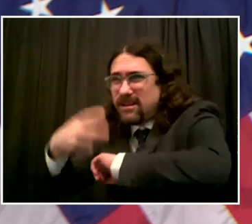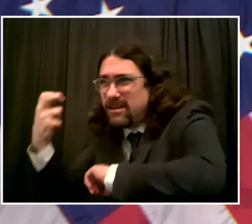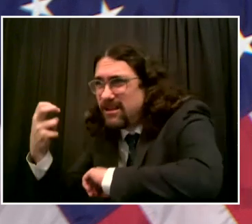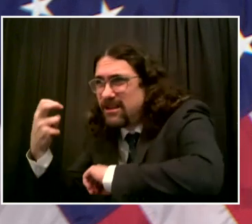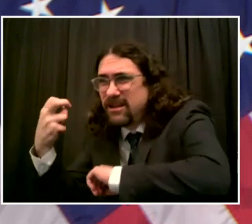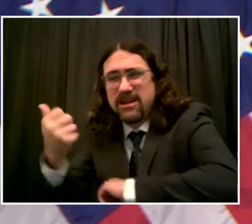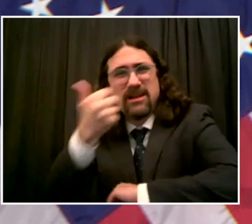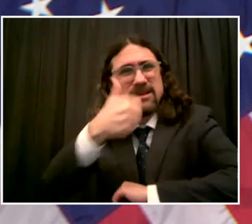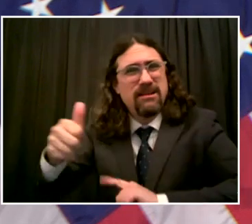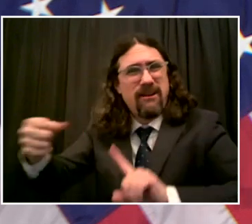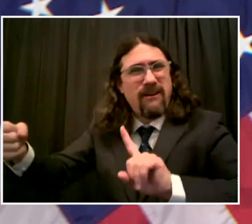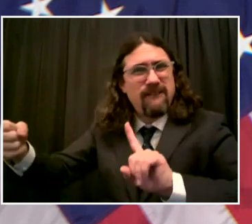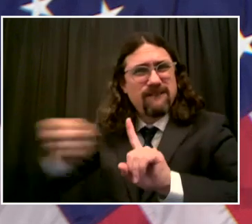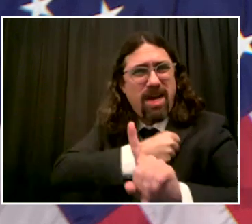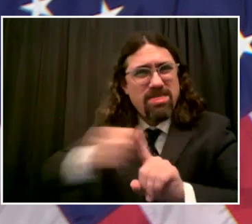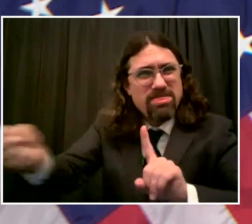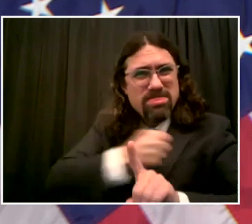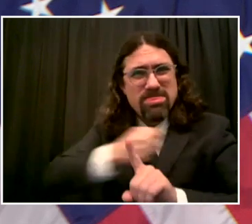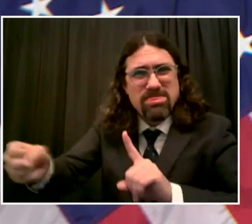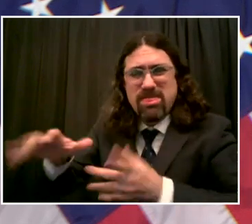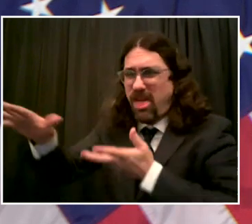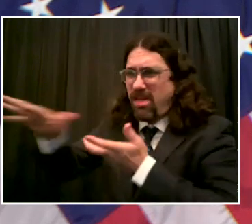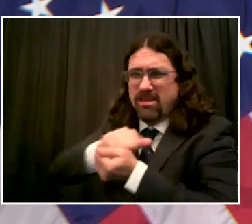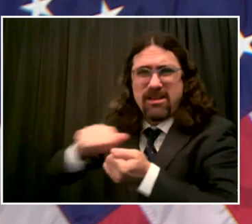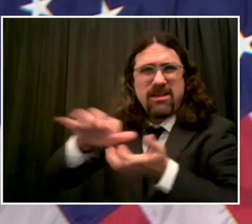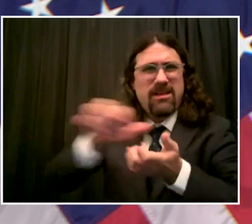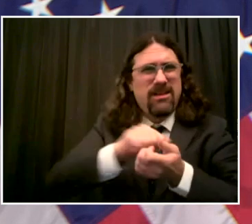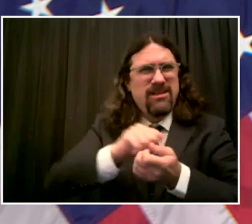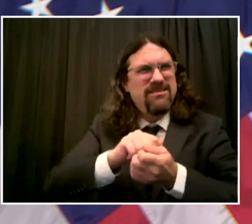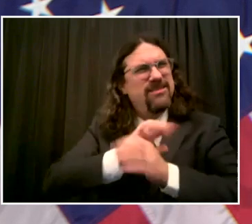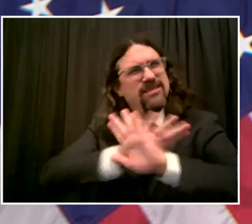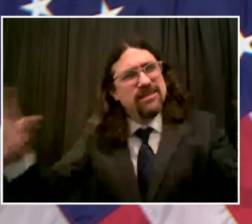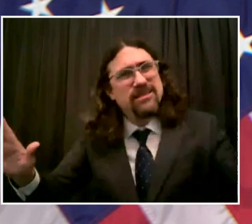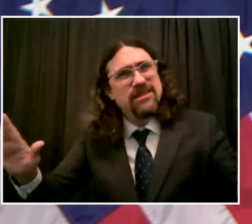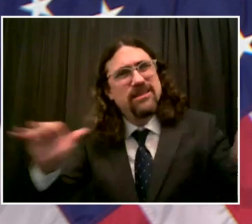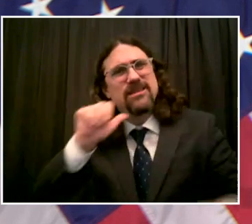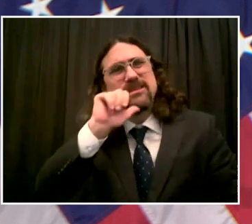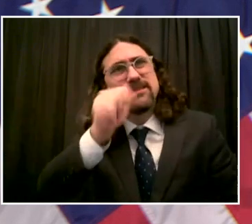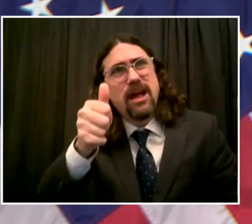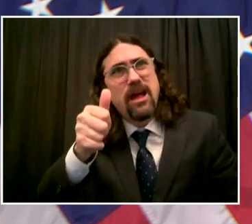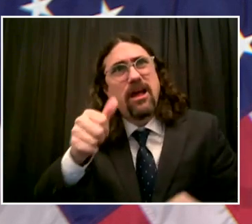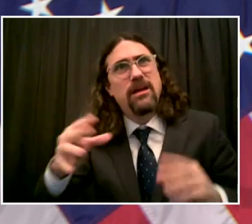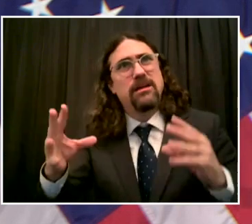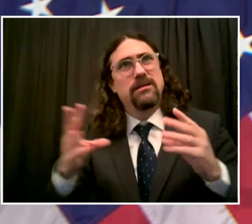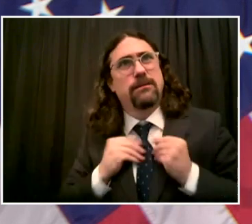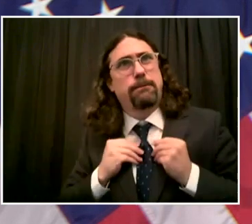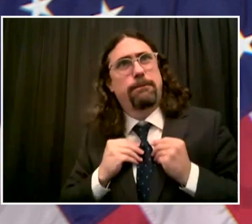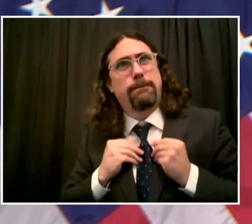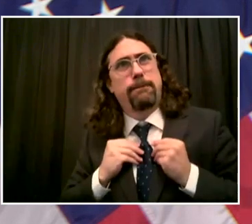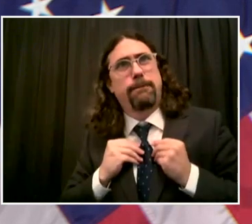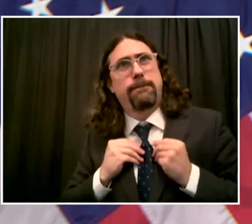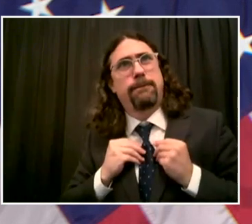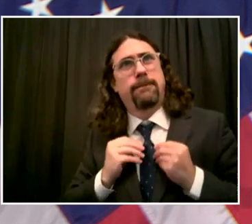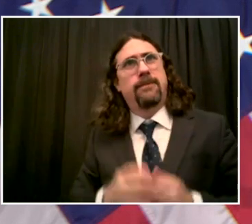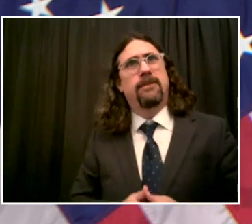WE ARE VERY LUFID IN TERMS OF THE DEPLOYMENTS A HNDOW WE ARE ADDRESSING IT'S. WE'VCOE NTUINEDO TMAKE ADJUSTMENTS OVER THE LAST FIVE NIGHTS OF PROTESTDE PENDING ON WHAT WE SEE AT ANY POINT IN